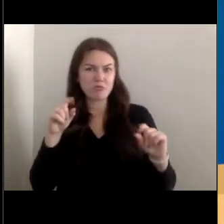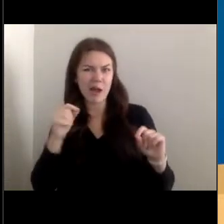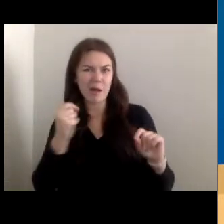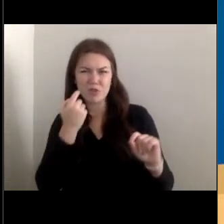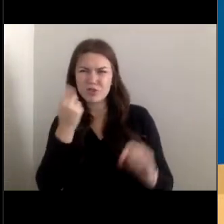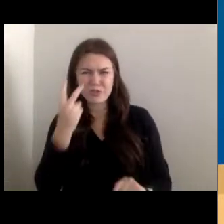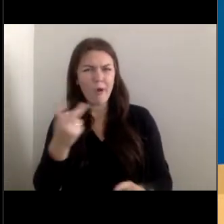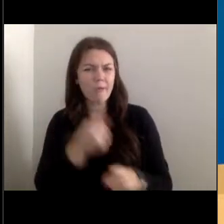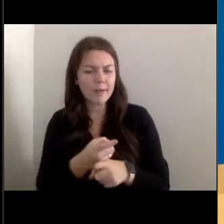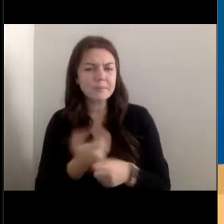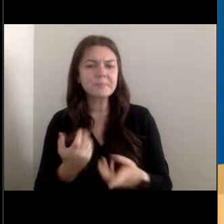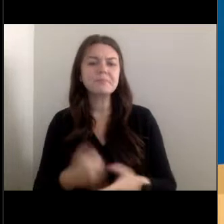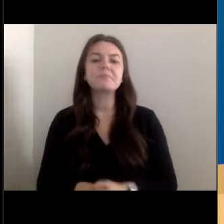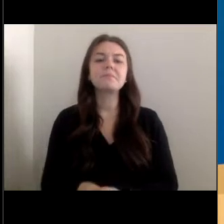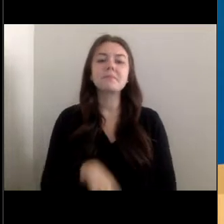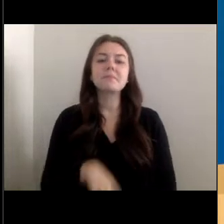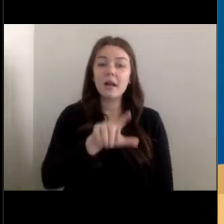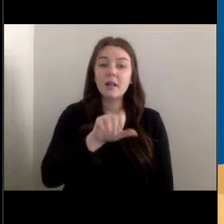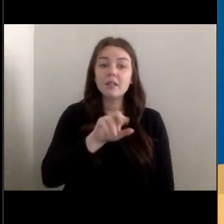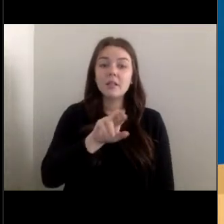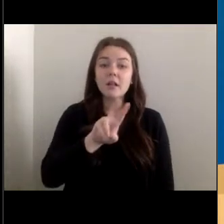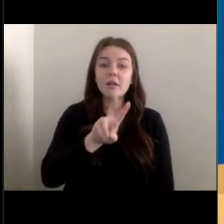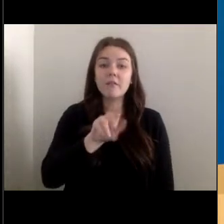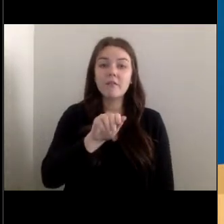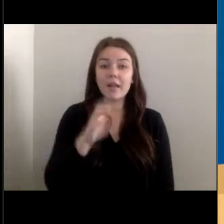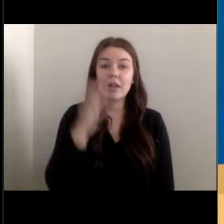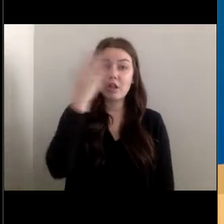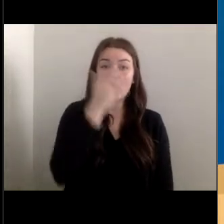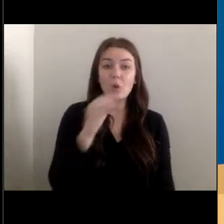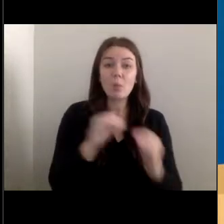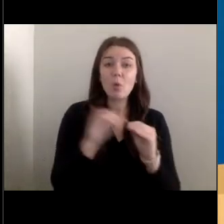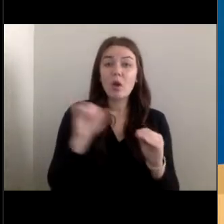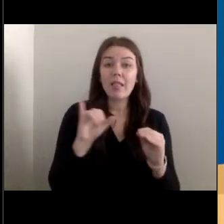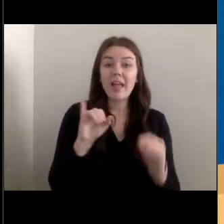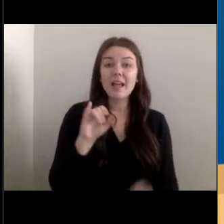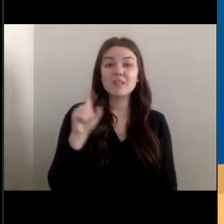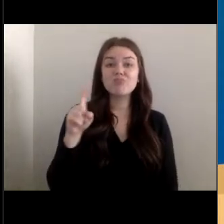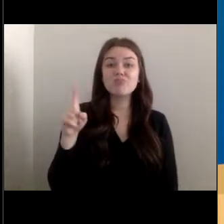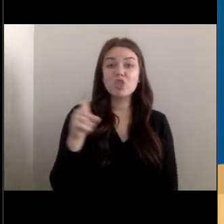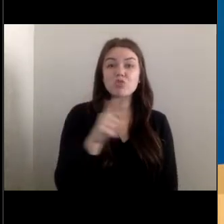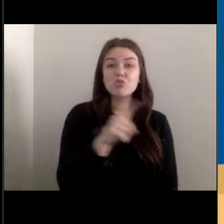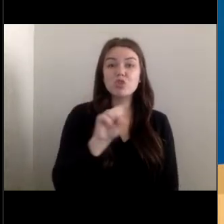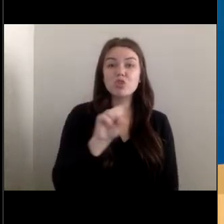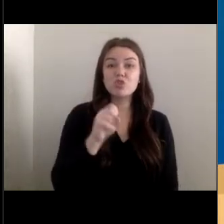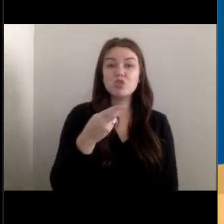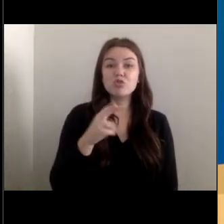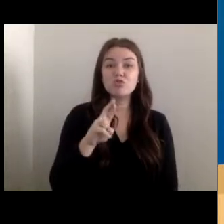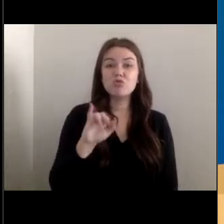So, crab larvae actually look more like a shrimp. So you'll see kind of that first picture